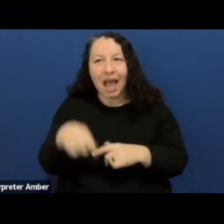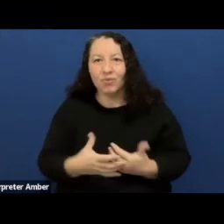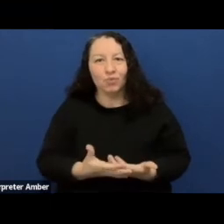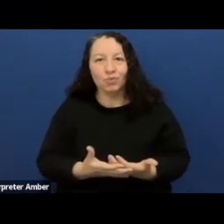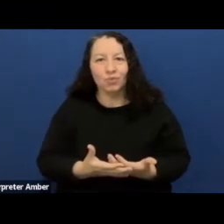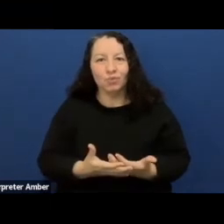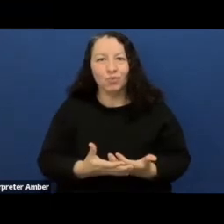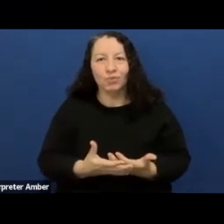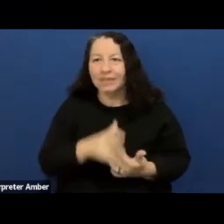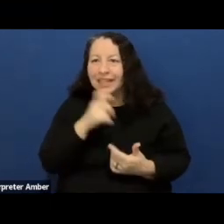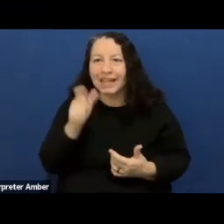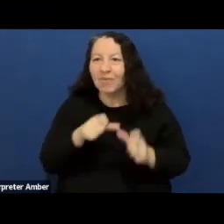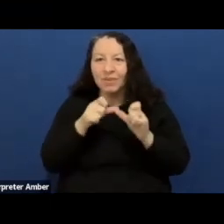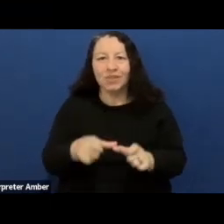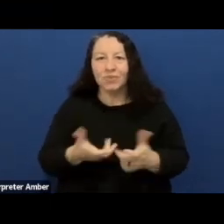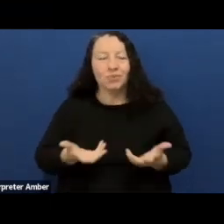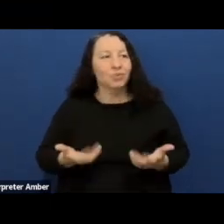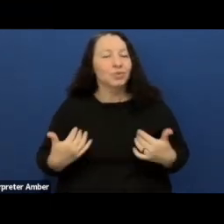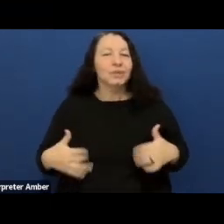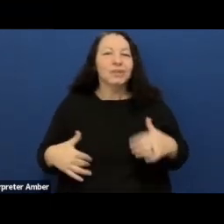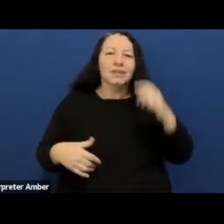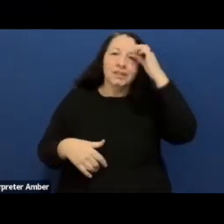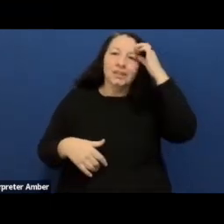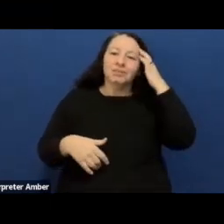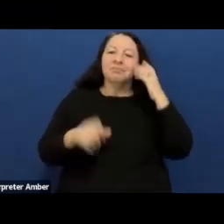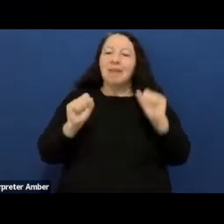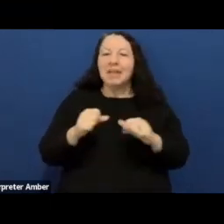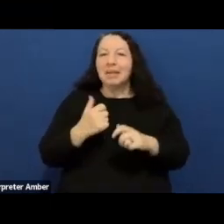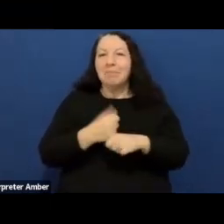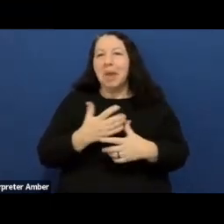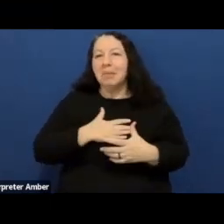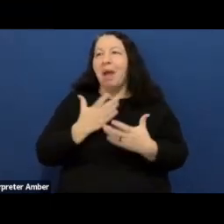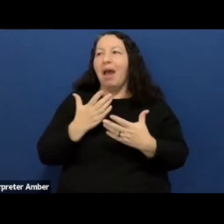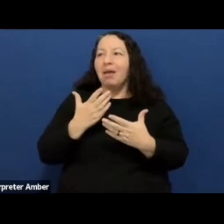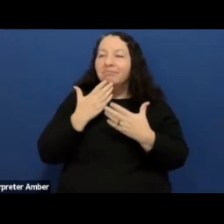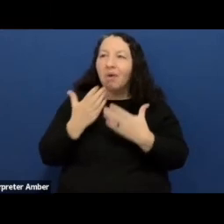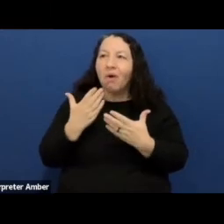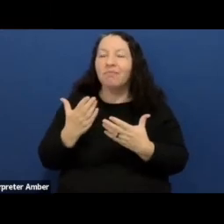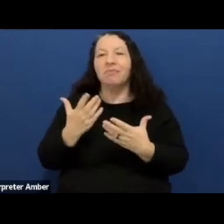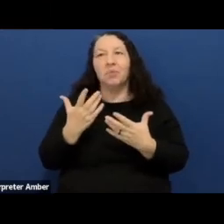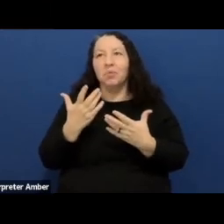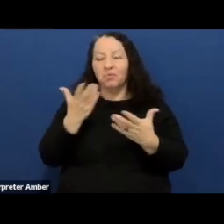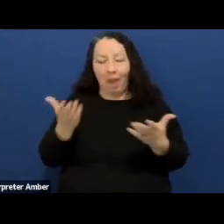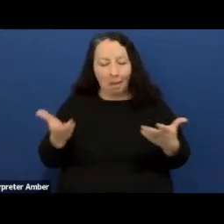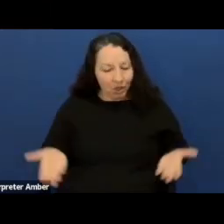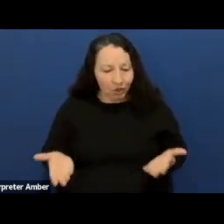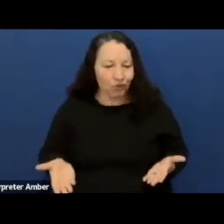It did not have to be this way. Does not. I can make my offerings of thanks for being